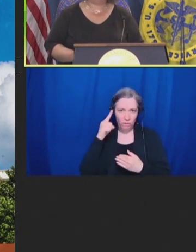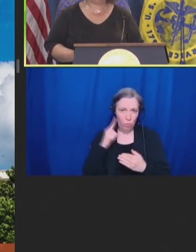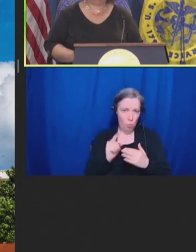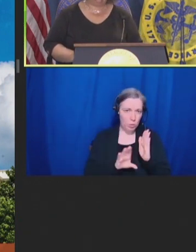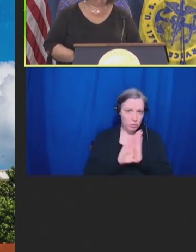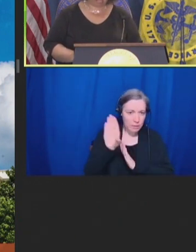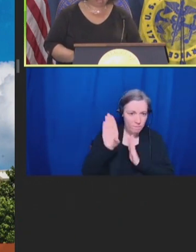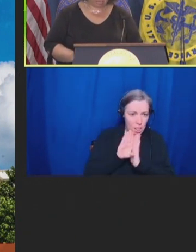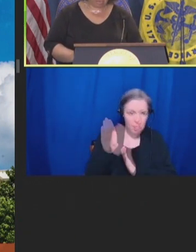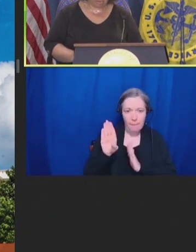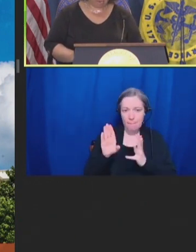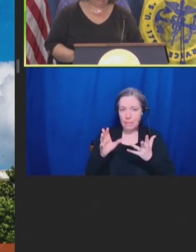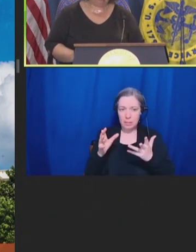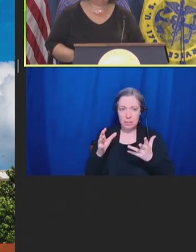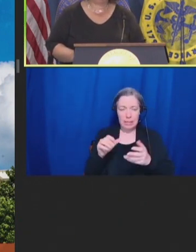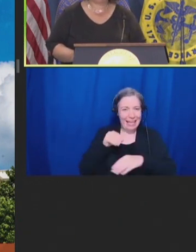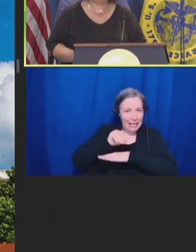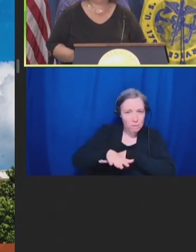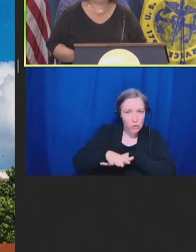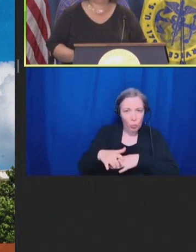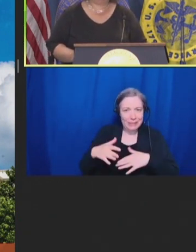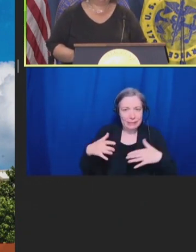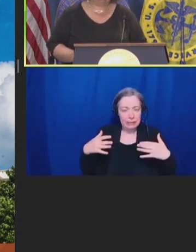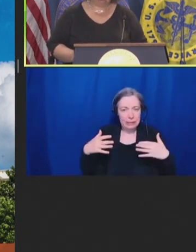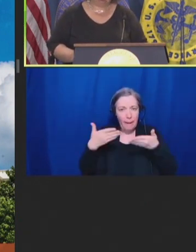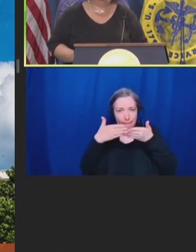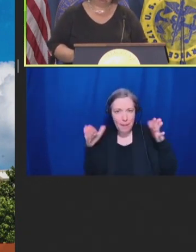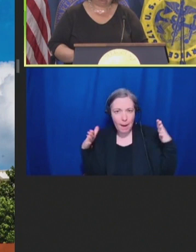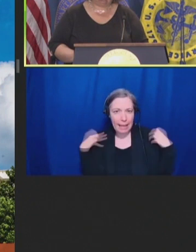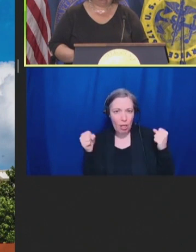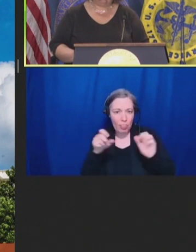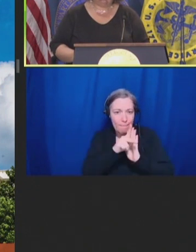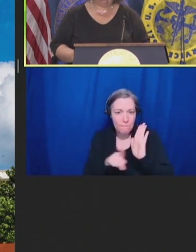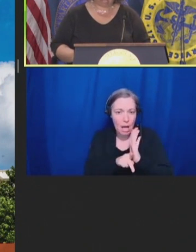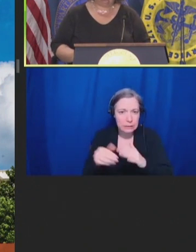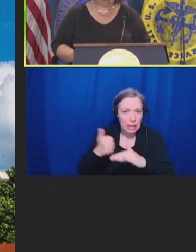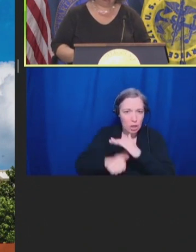jurisdictions. They collaborate quite closely with their legislature, governor,